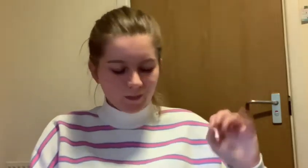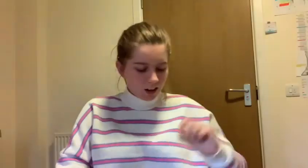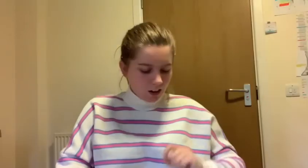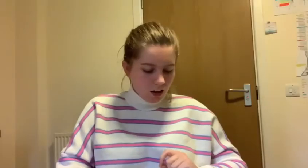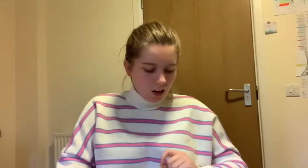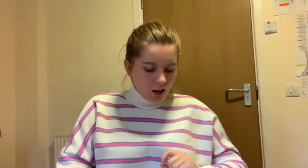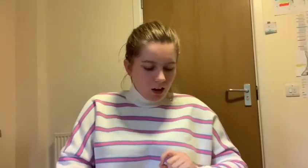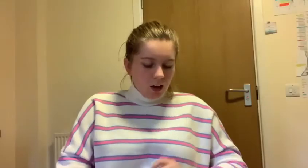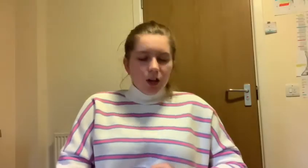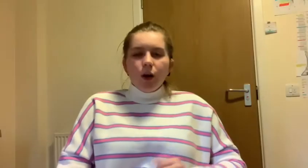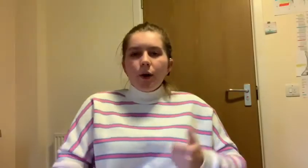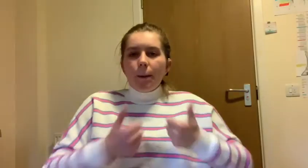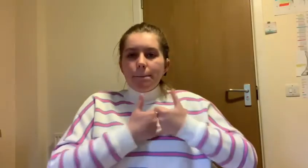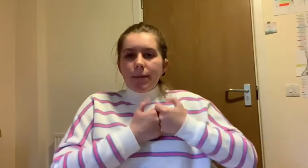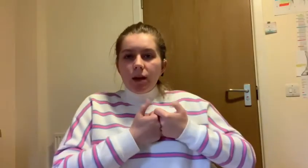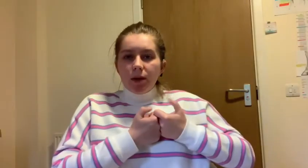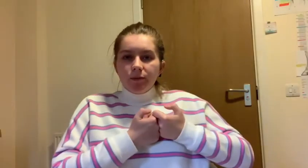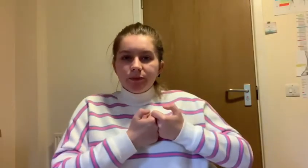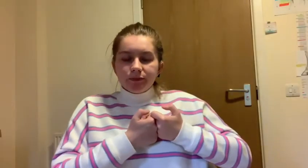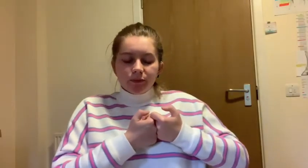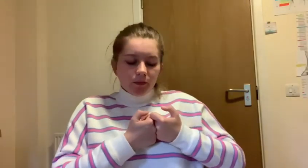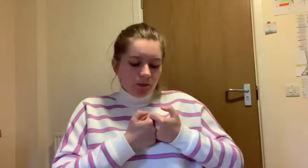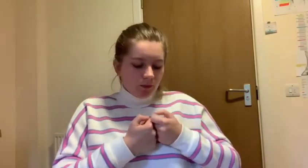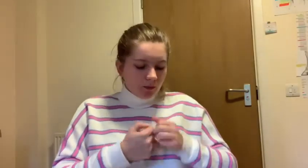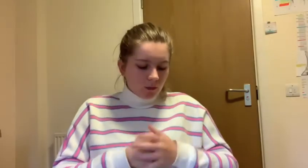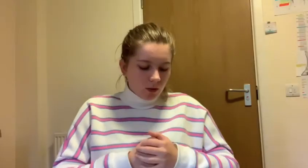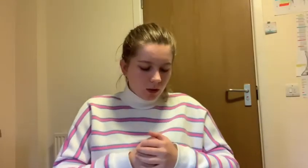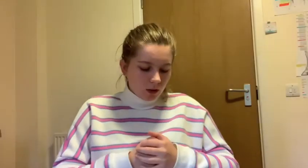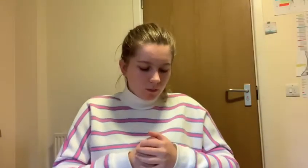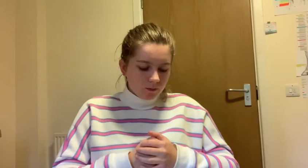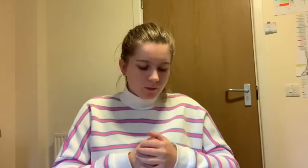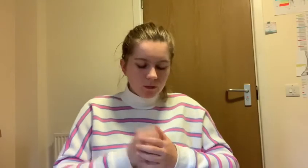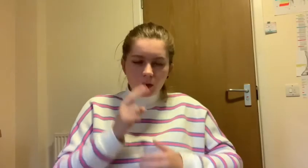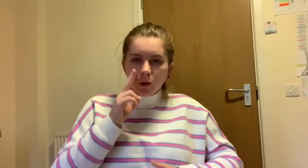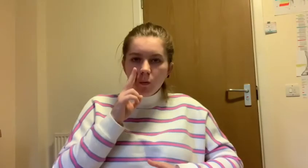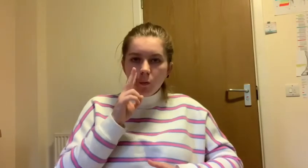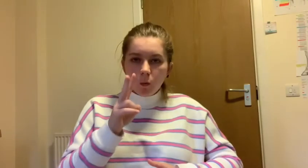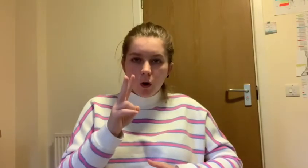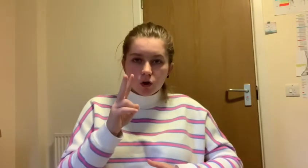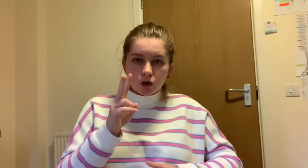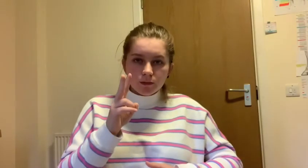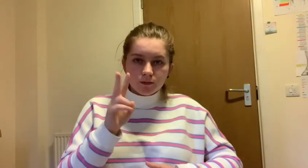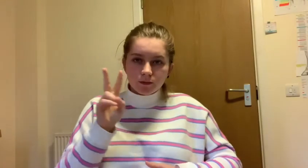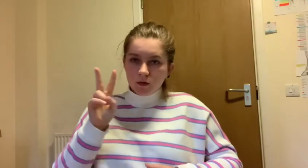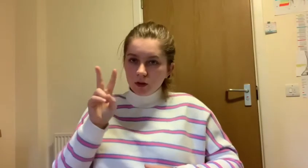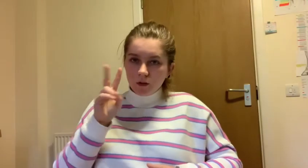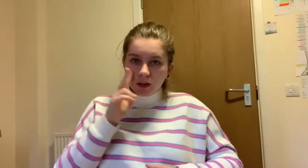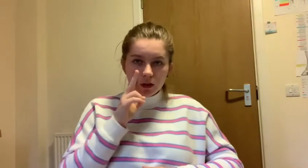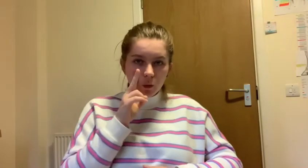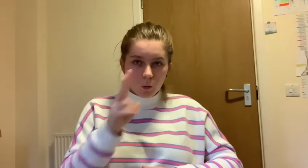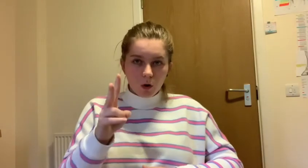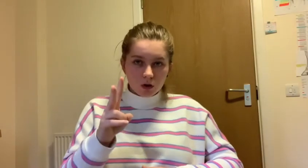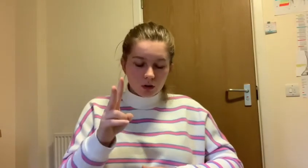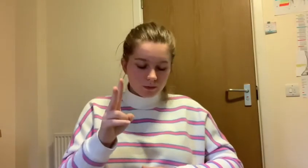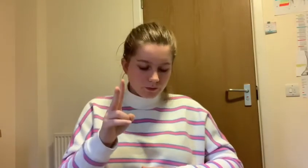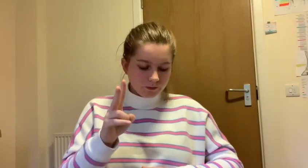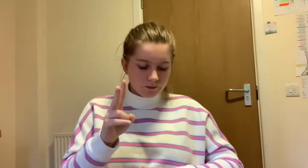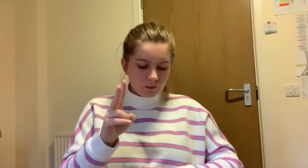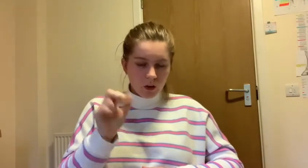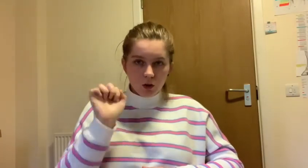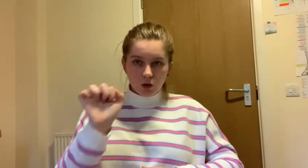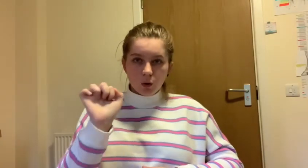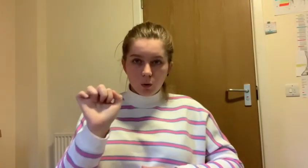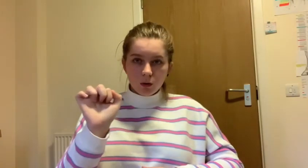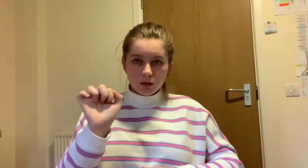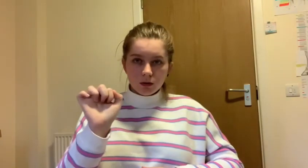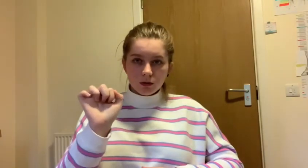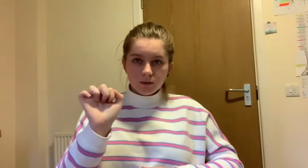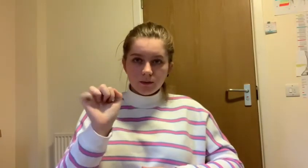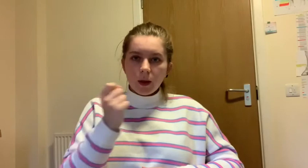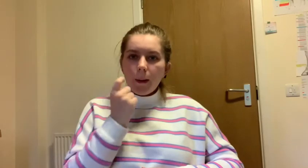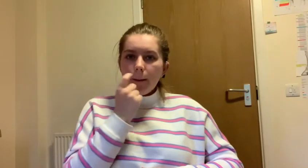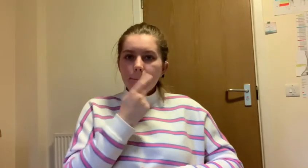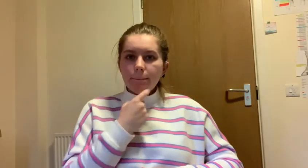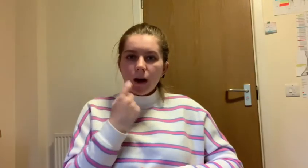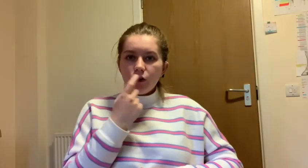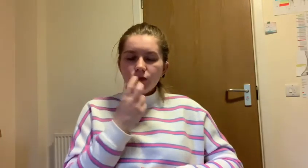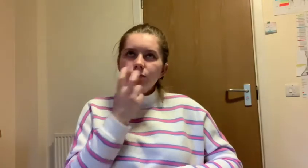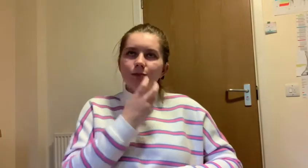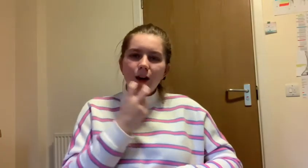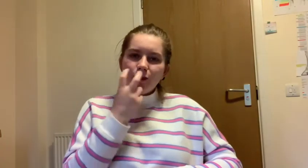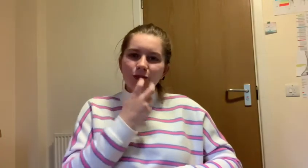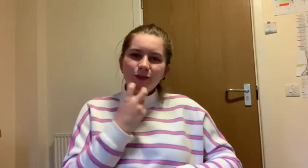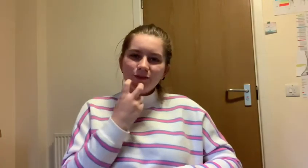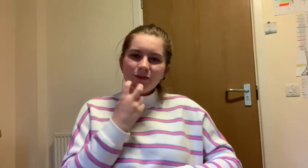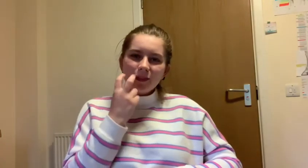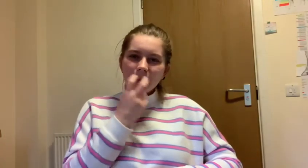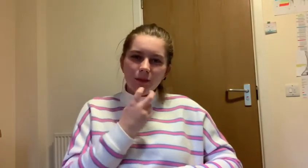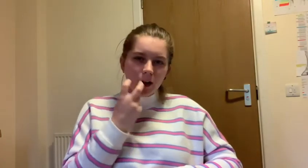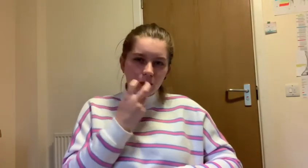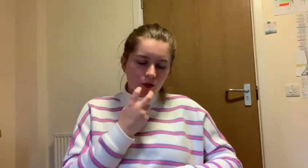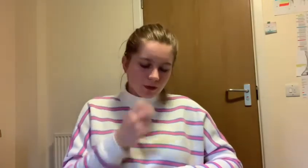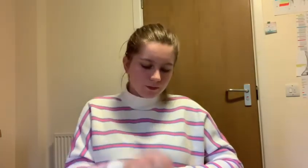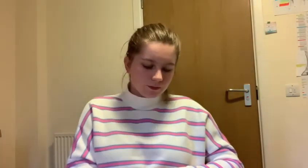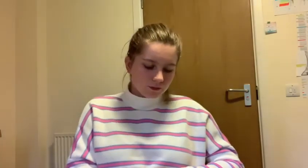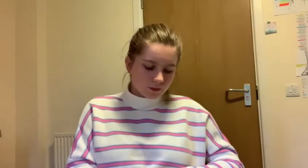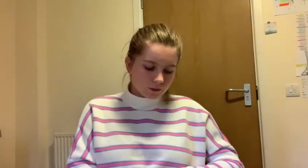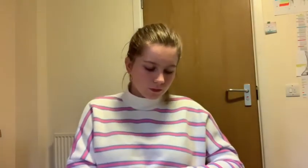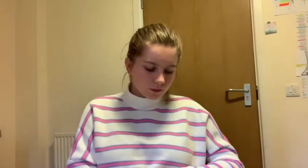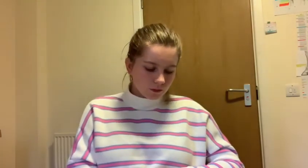"baby" "watch" two fingers, "watch your mouth"